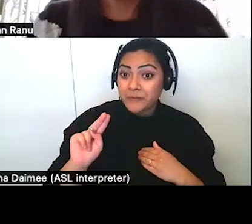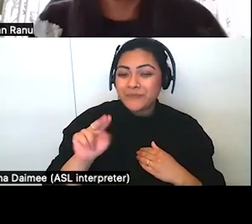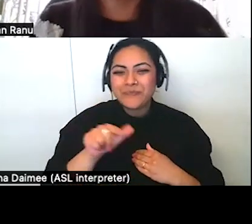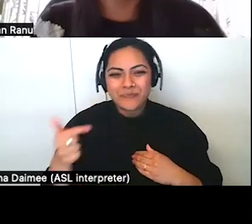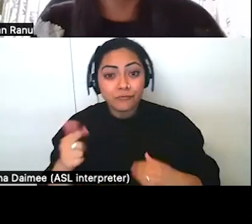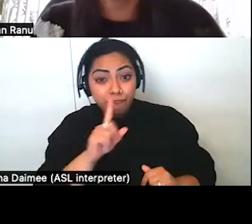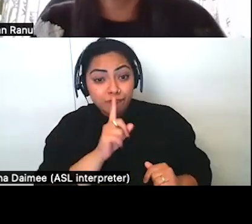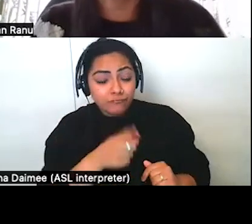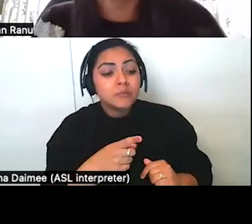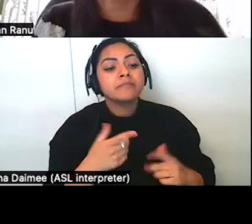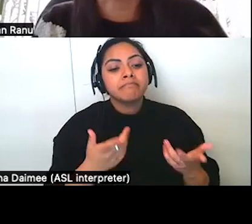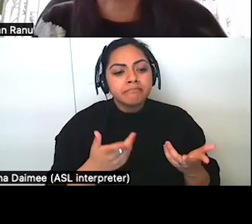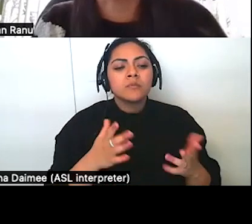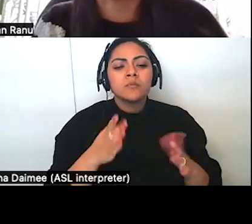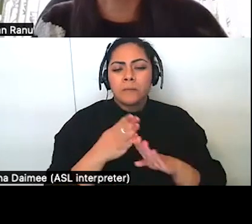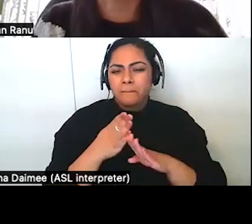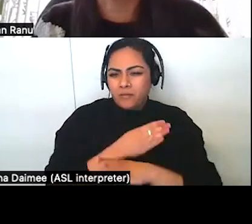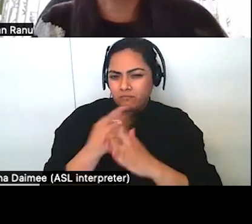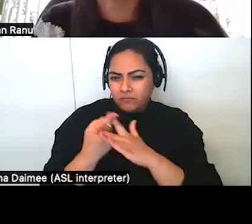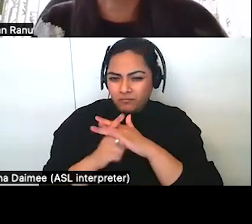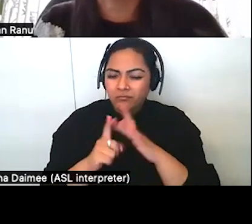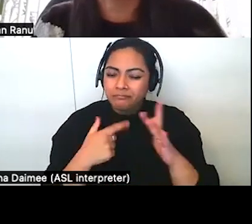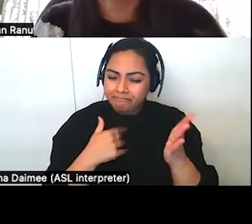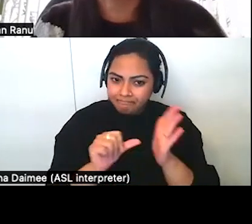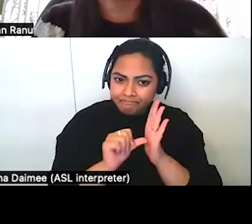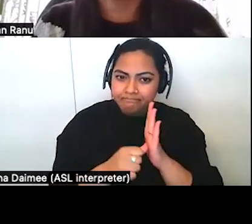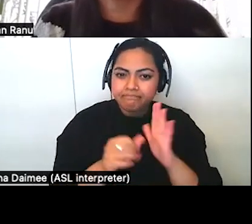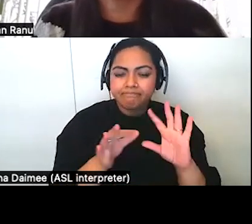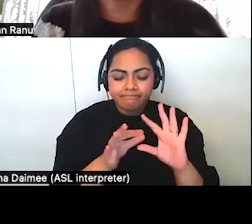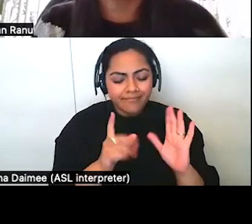I thought I'd preface this with a statement that sometimes gift tends